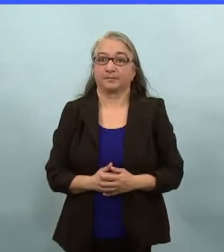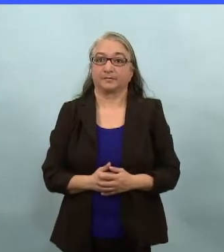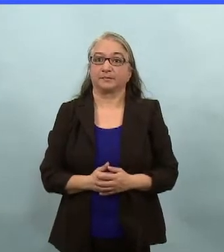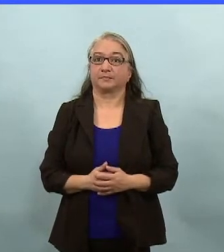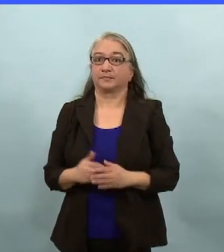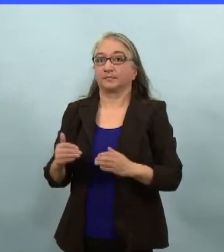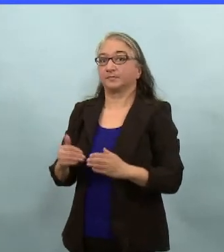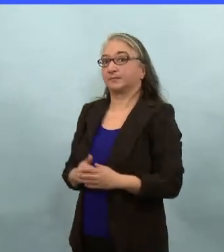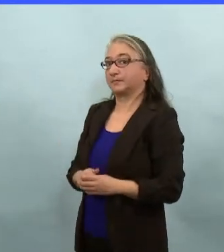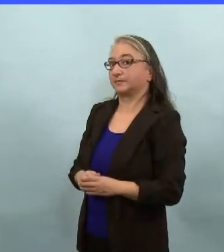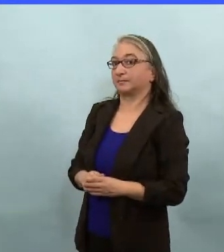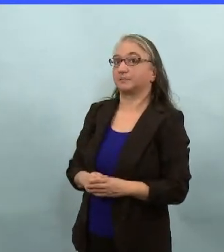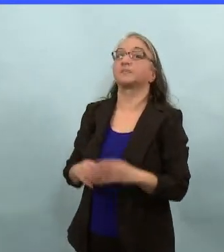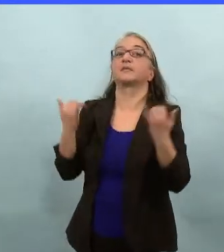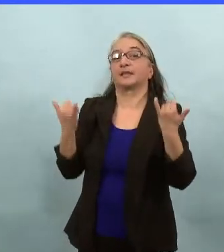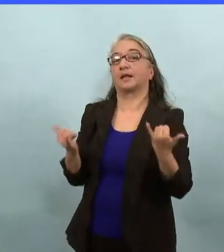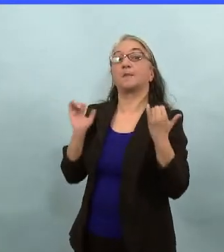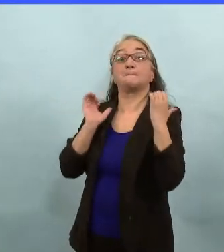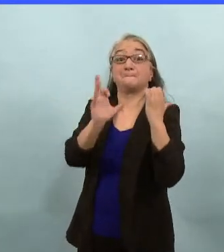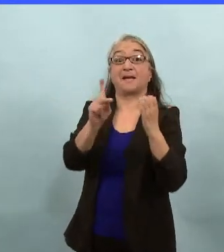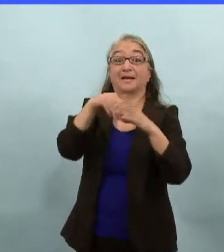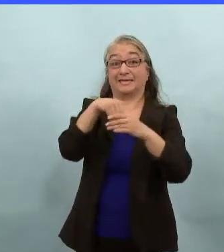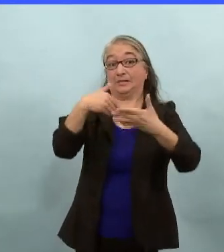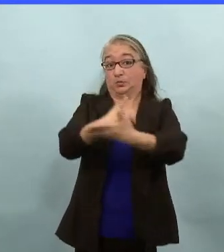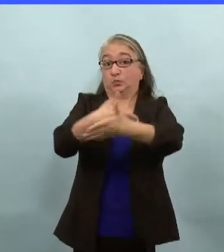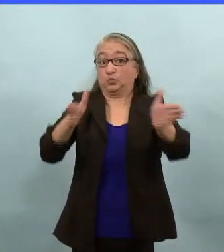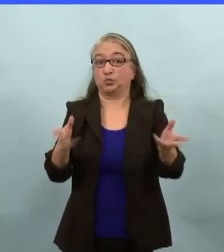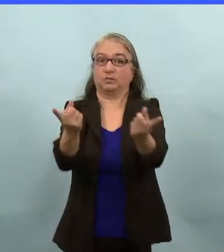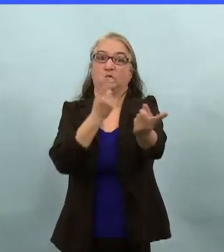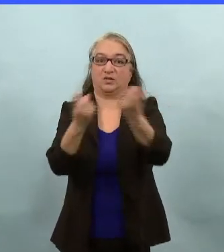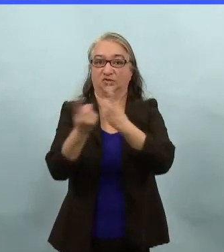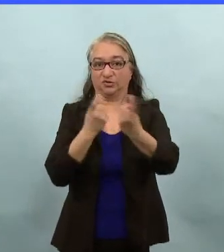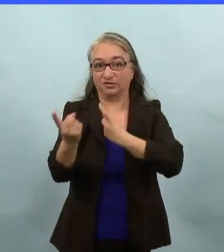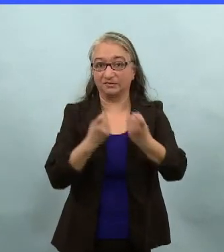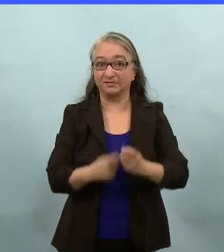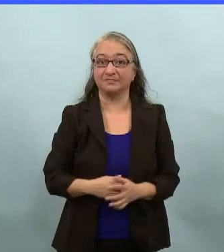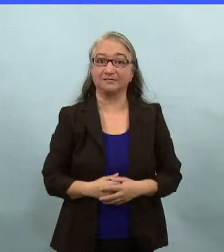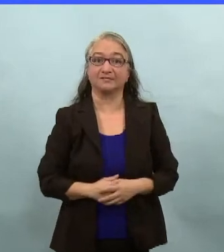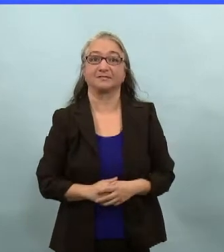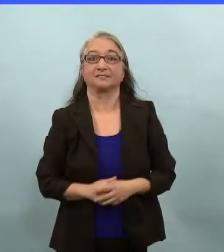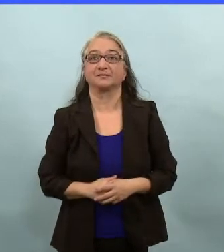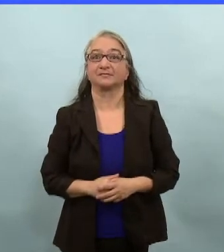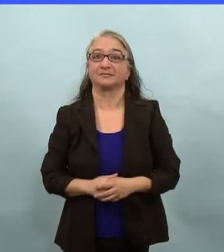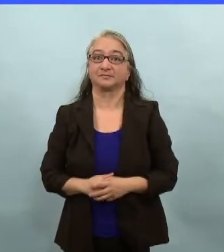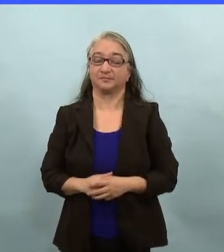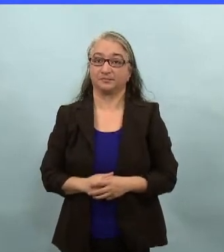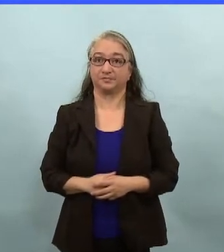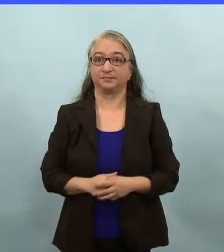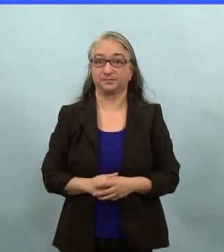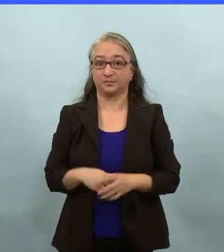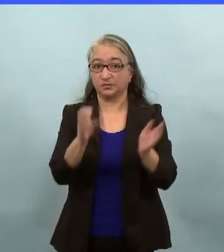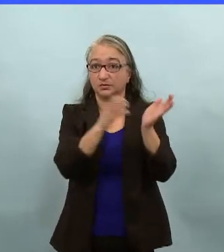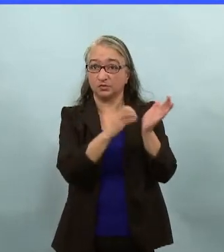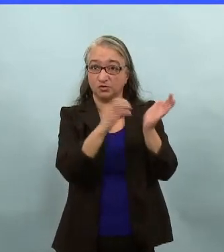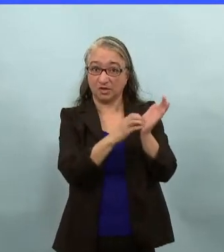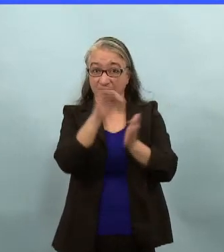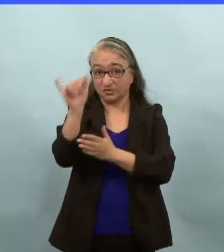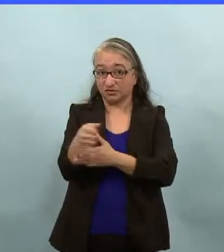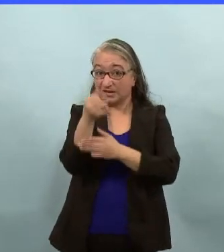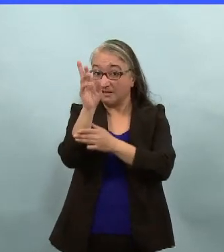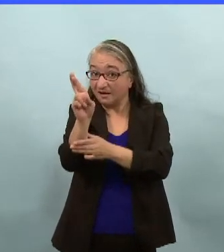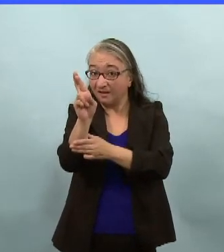i wanted to ask dr reimer quebec has uh instituted or they plan to institute a vaccine tax tax is